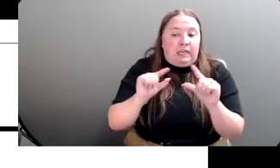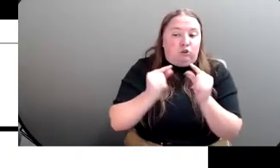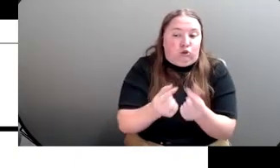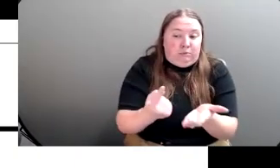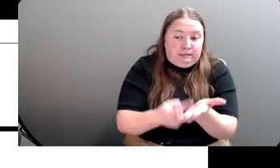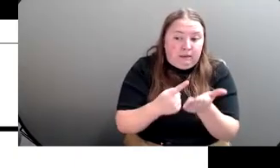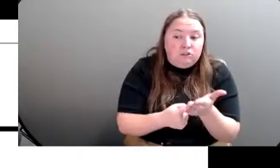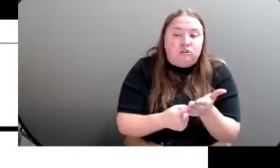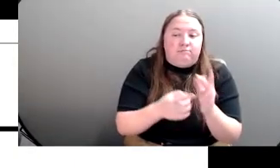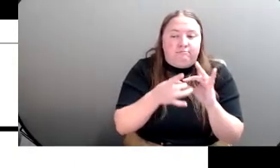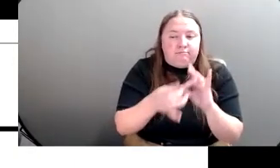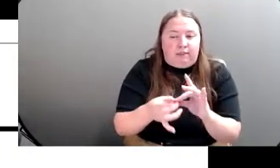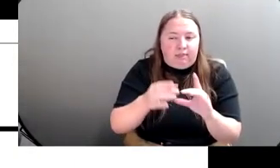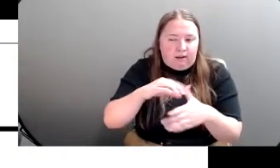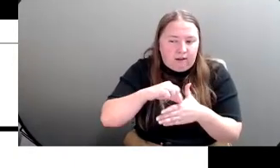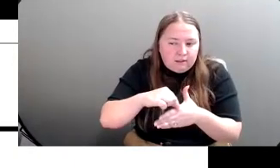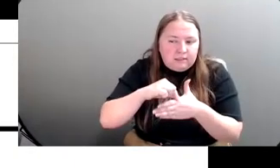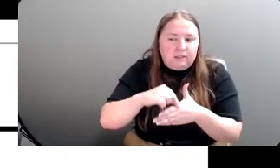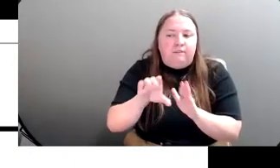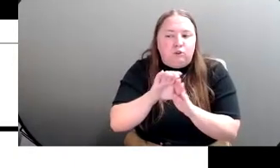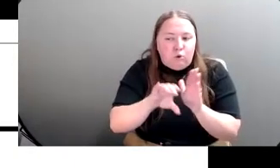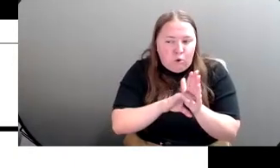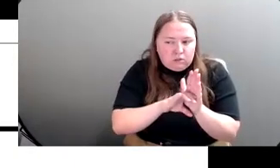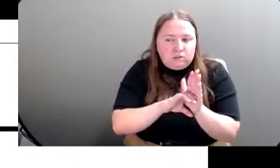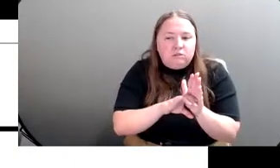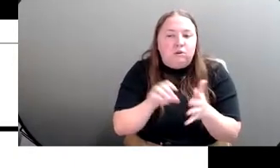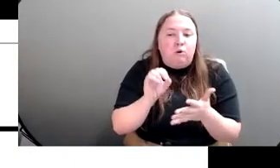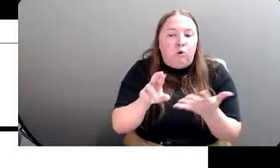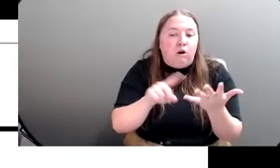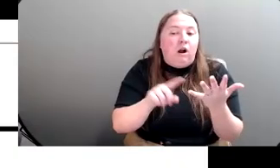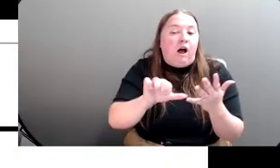regarding the content, or other instructional activities